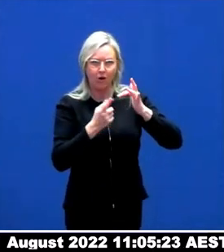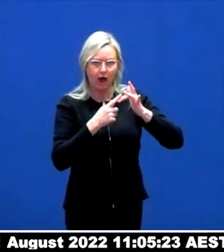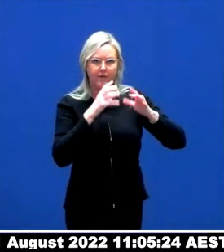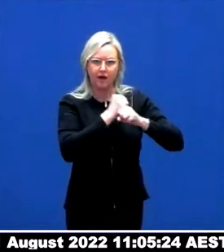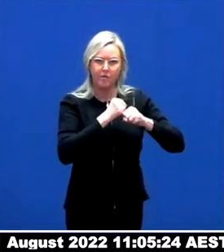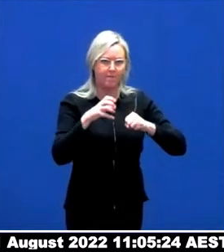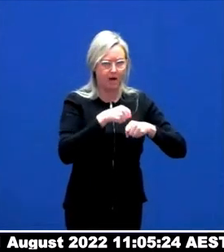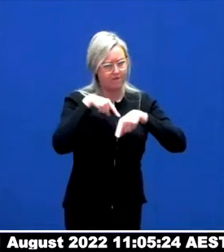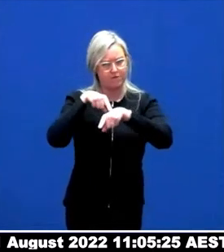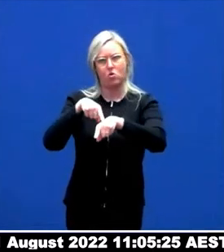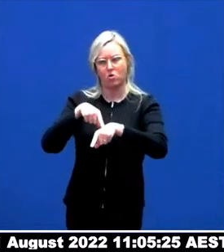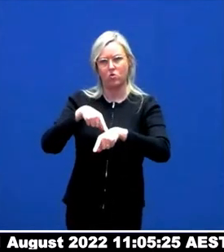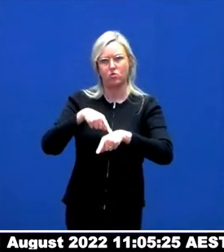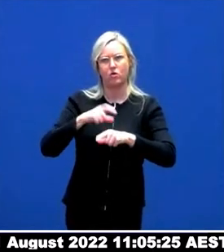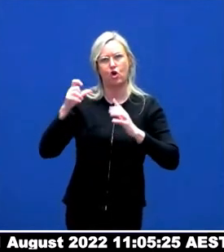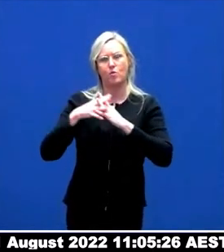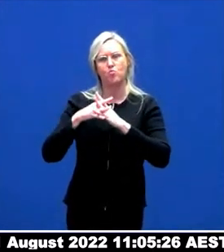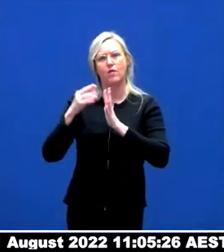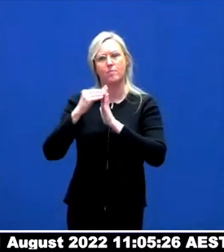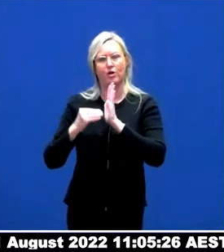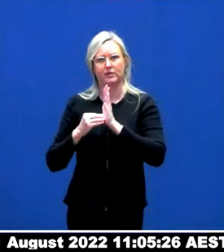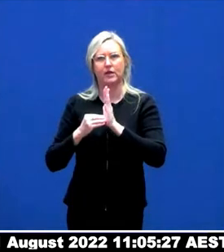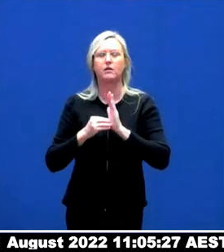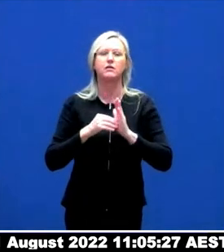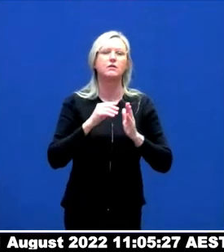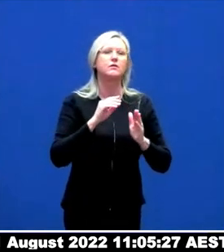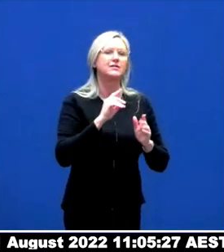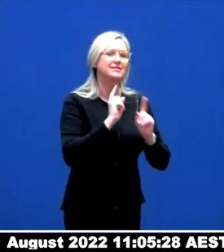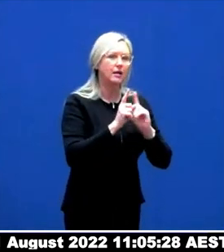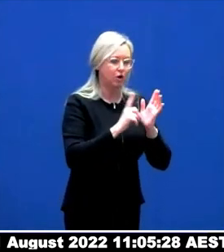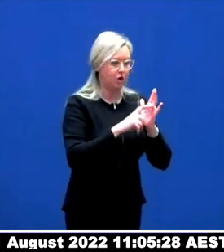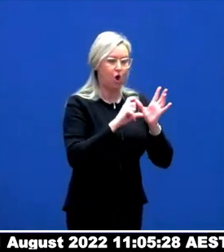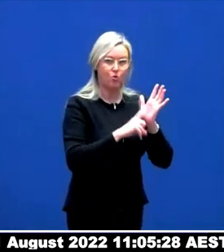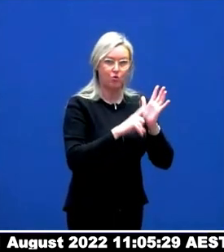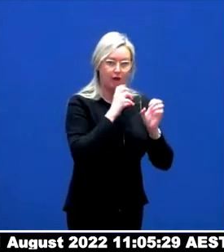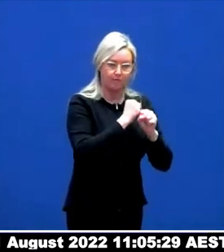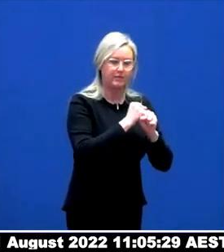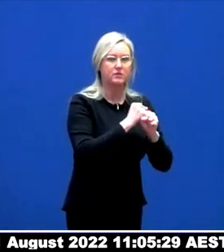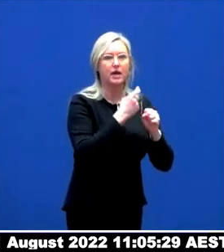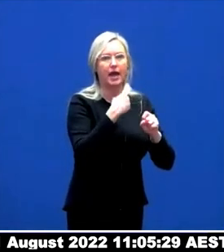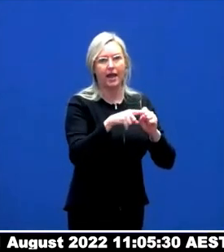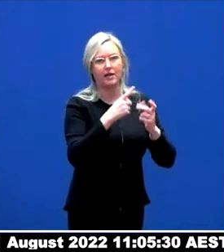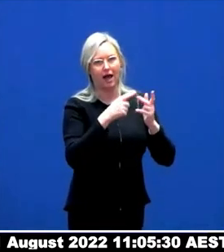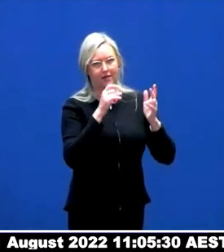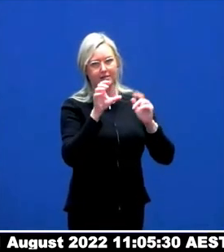couple of times, states and territories and local government also have signed up. Thank you for your Statement.